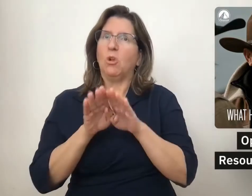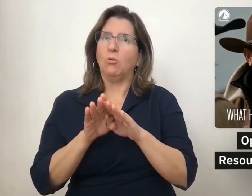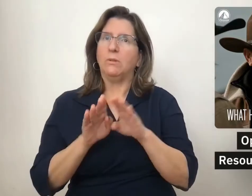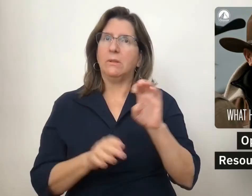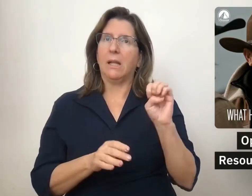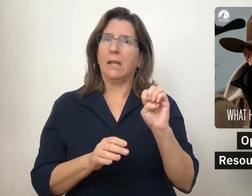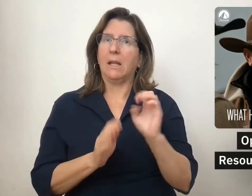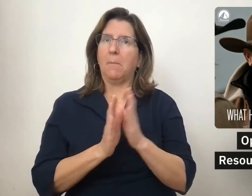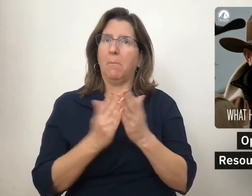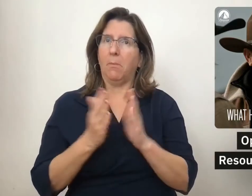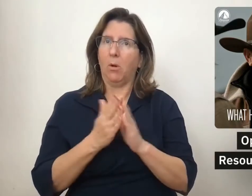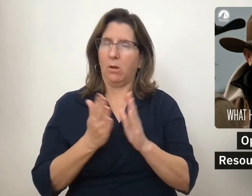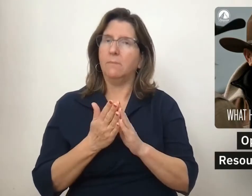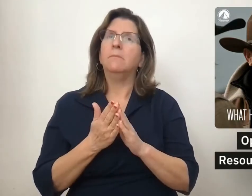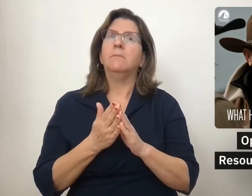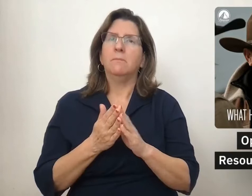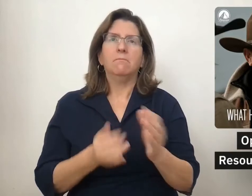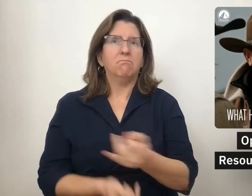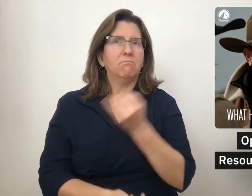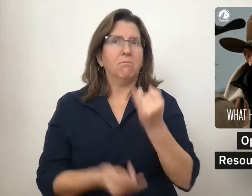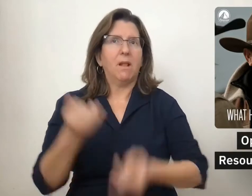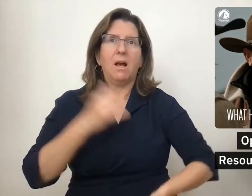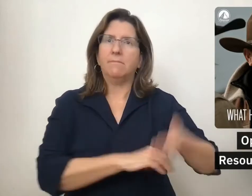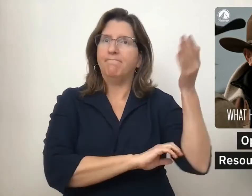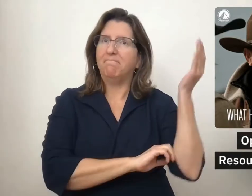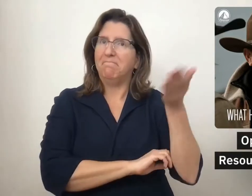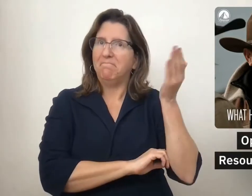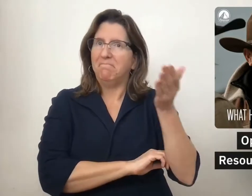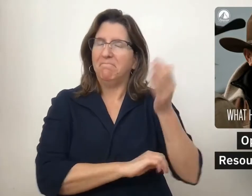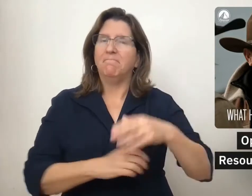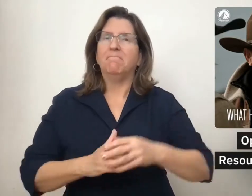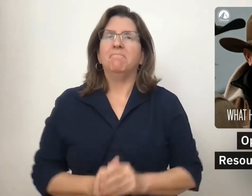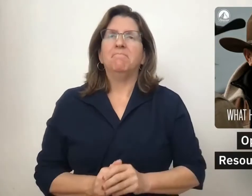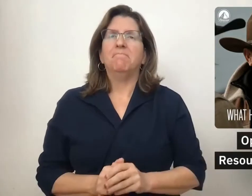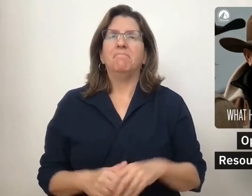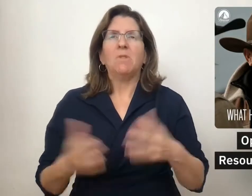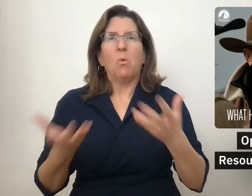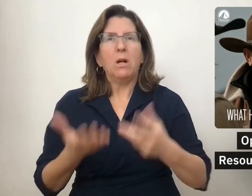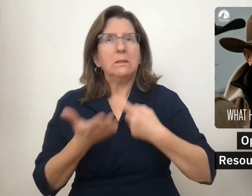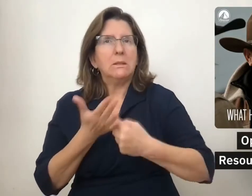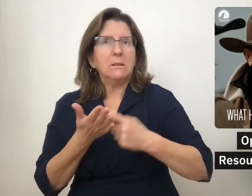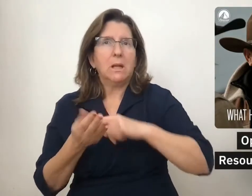Now to wrap up our discussions about ebooks,